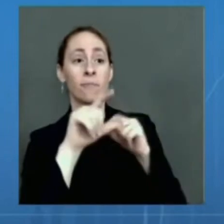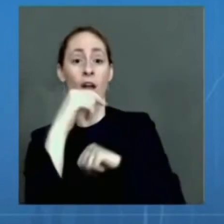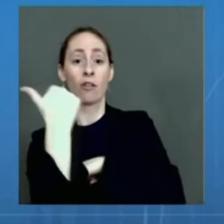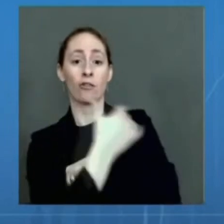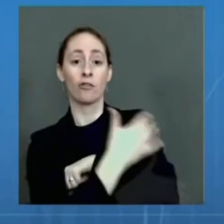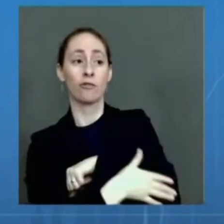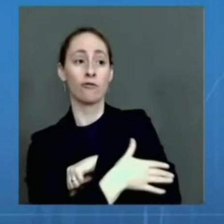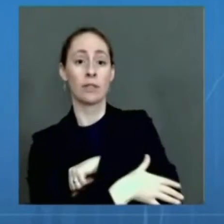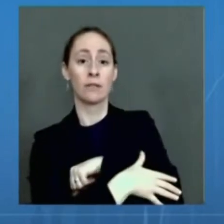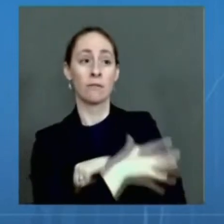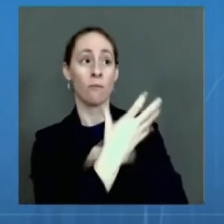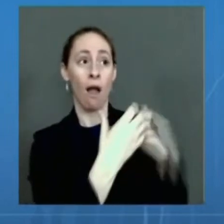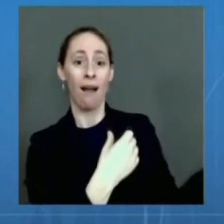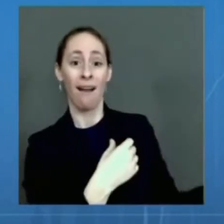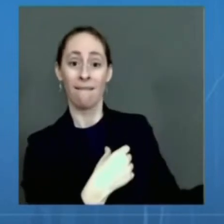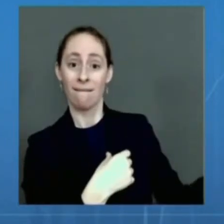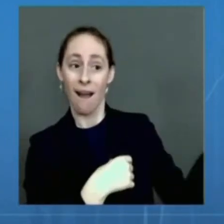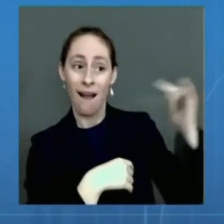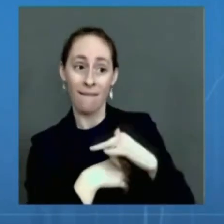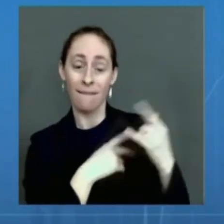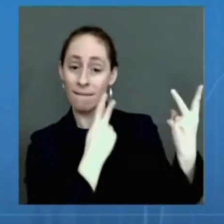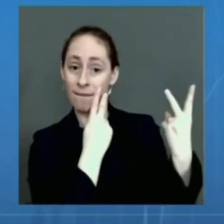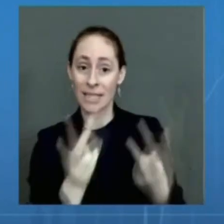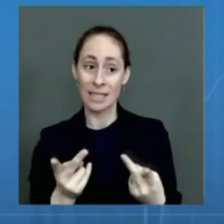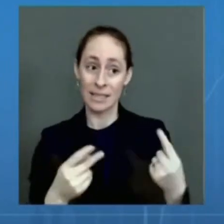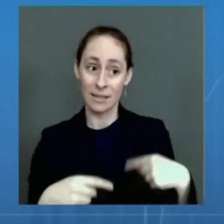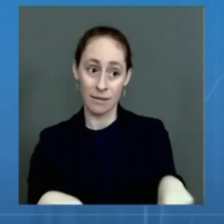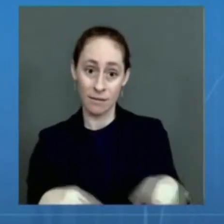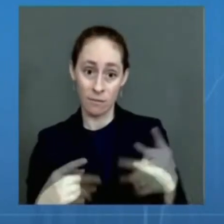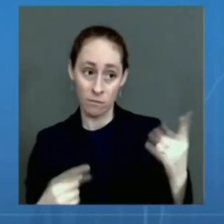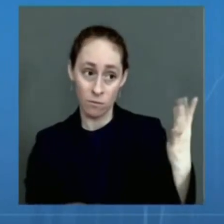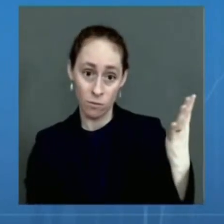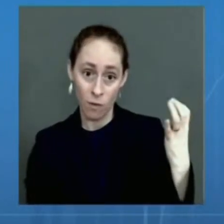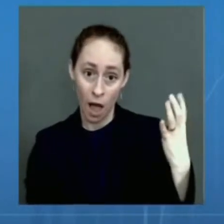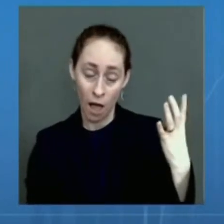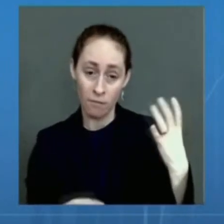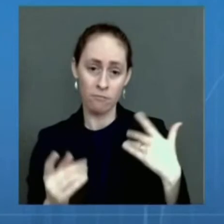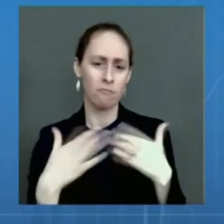TRAVEL. FOREIGN NATIONALS ALL FOREIGN NATIONALS COMING INTO THE U.S.